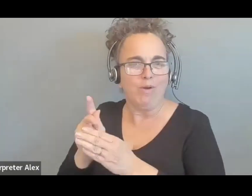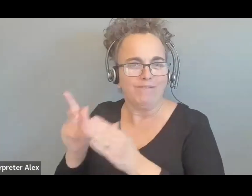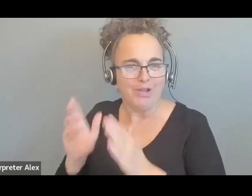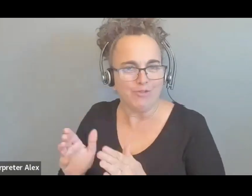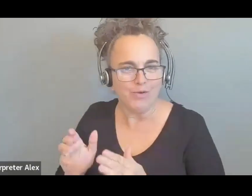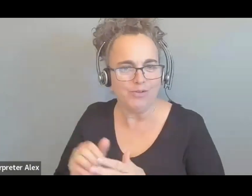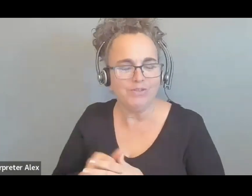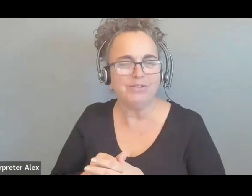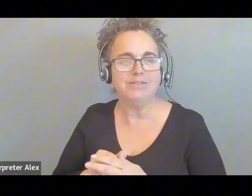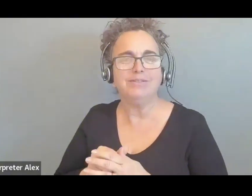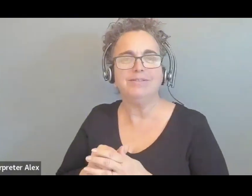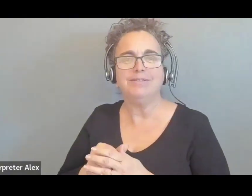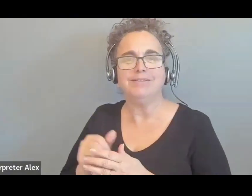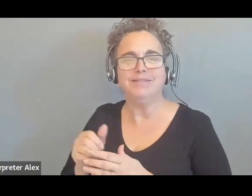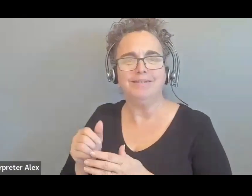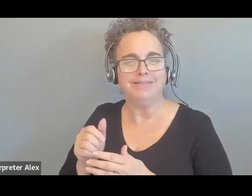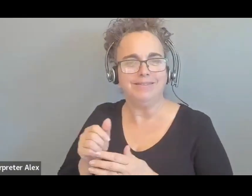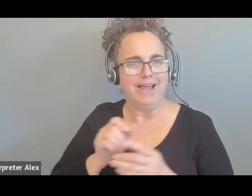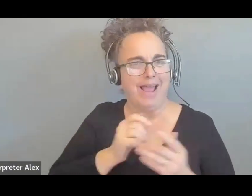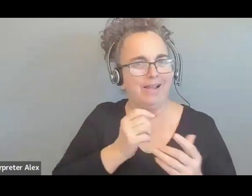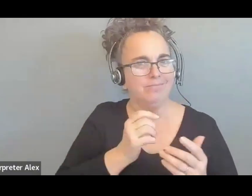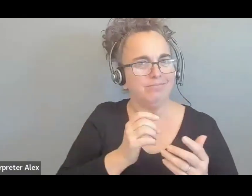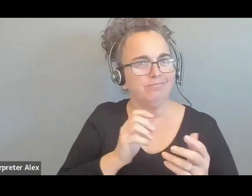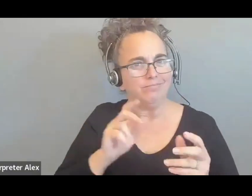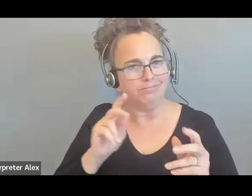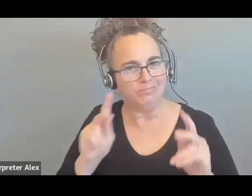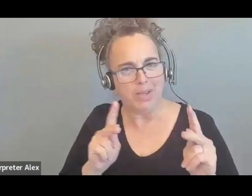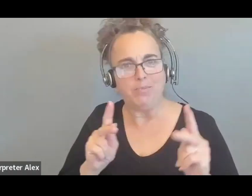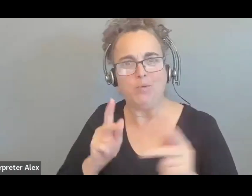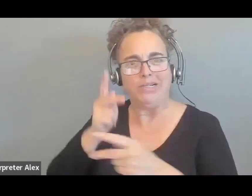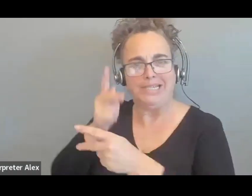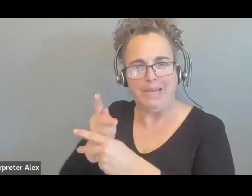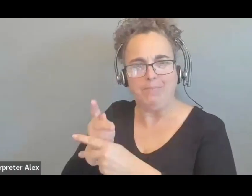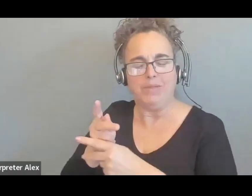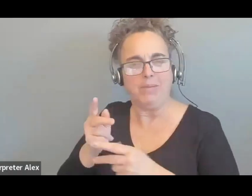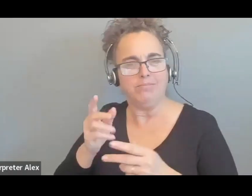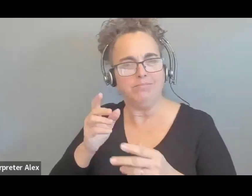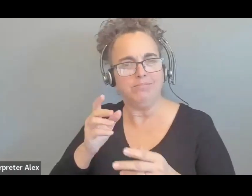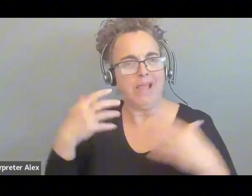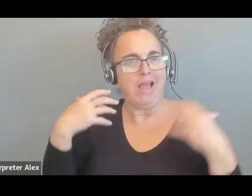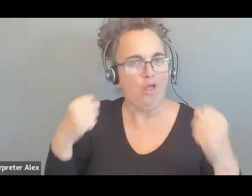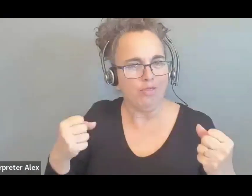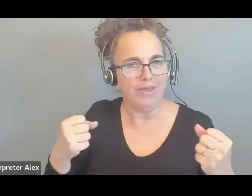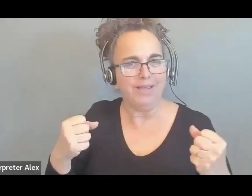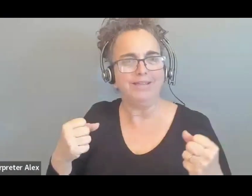where they are mentally healthy and stay sane and be able to stay on top of it